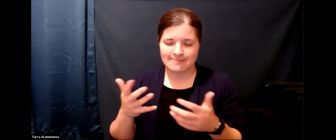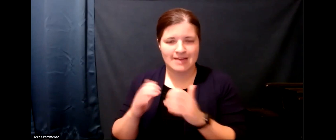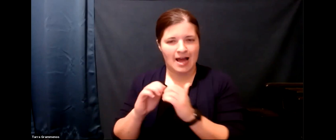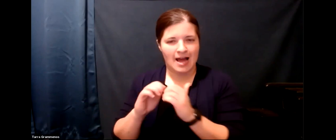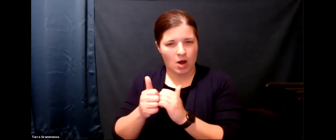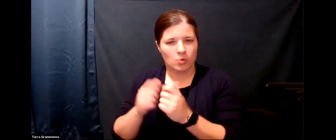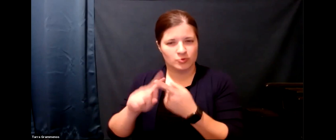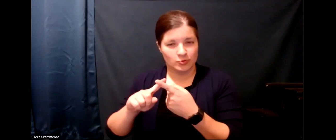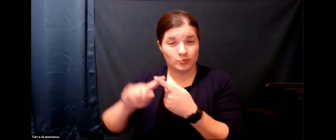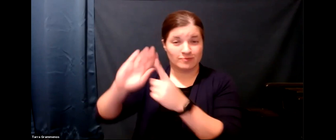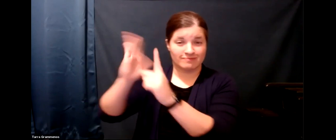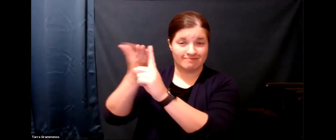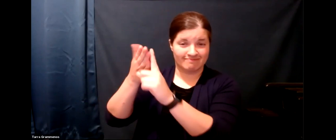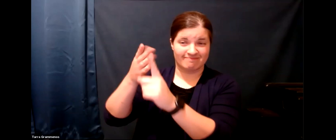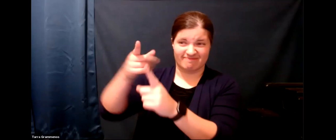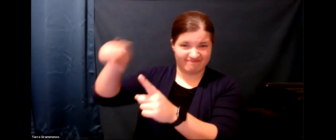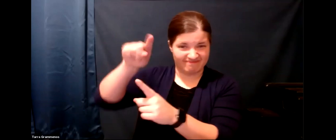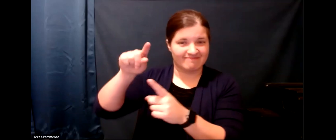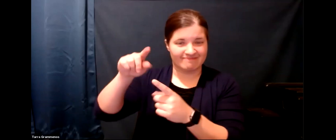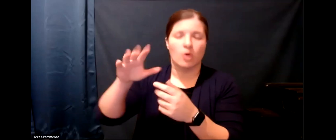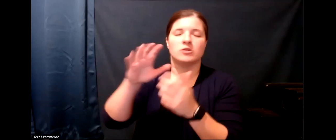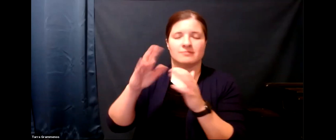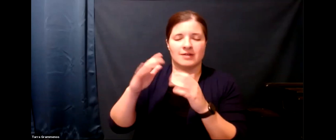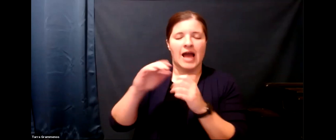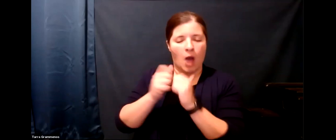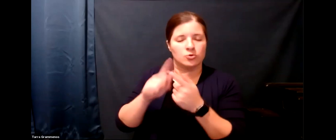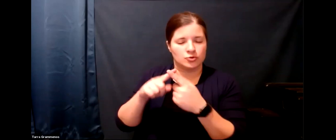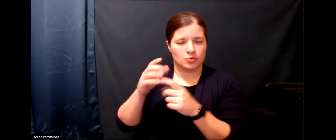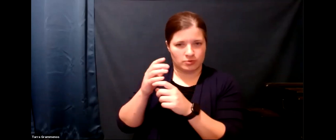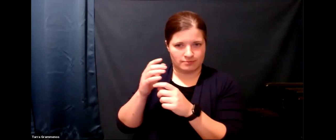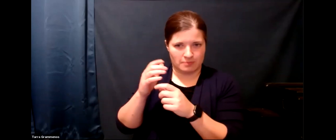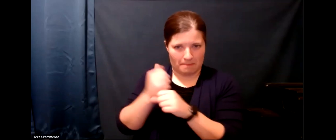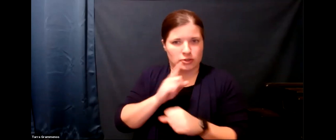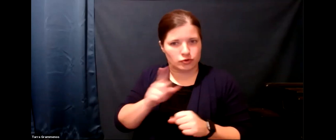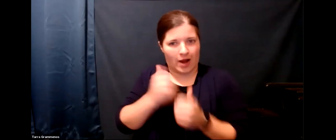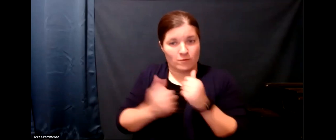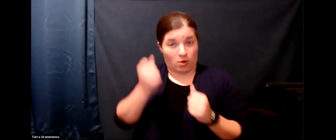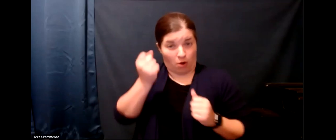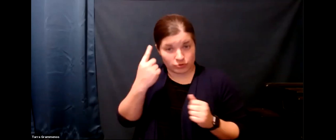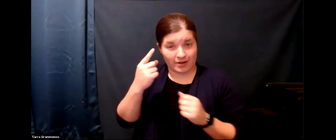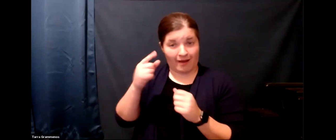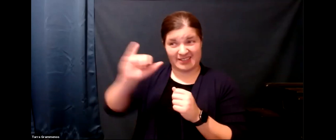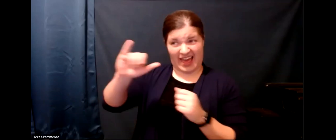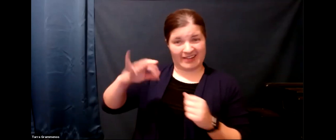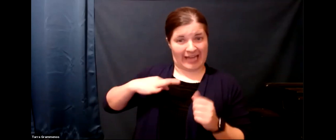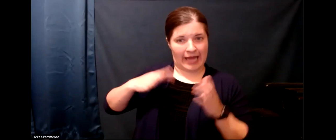political candidates better understood by all at rallies is really up to the individual political candidates.